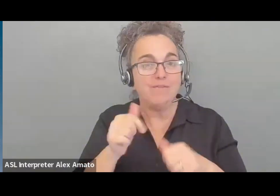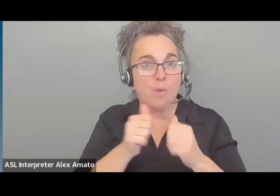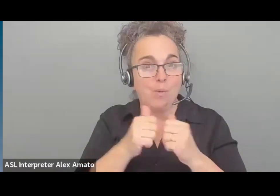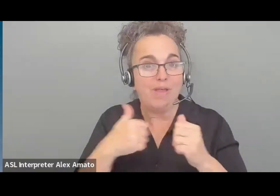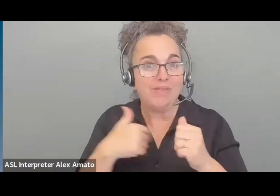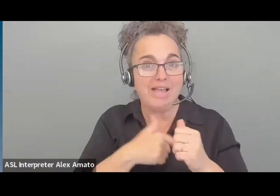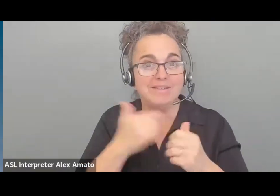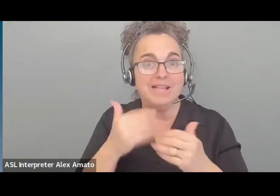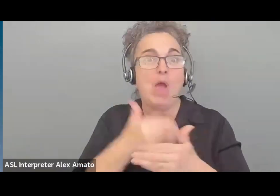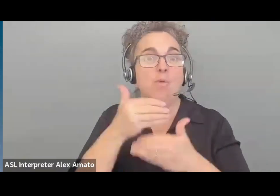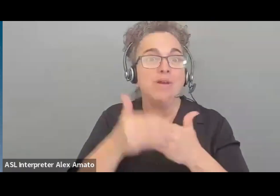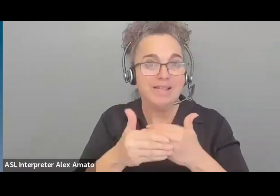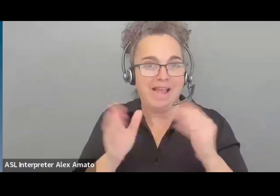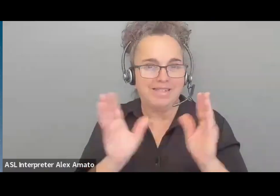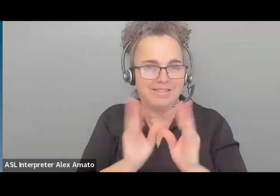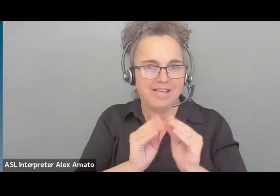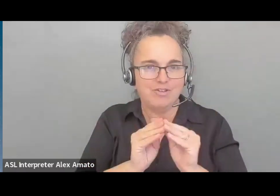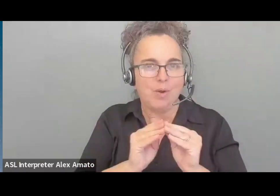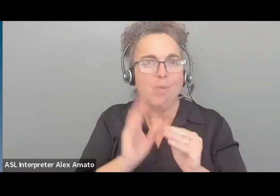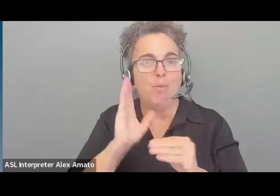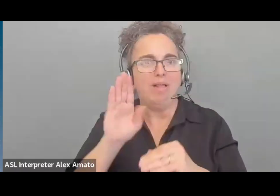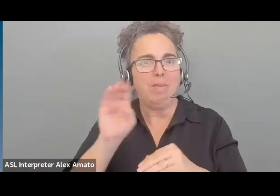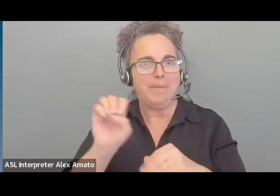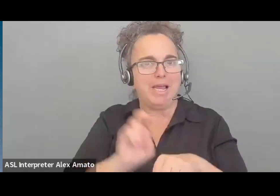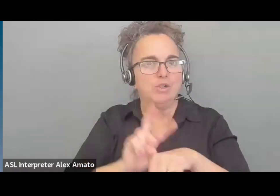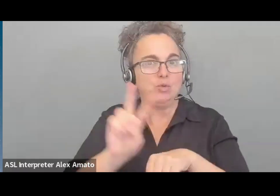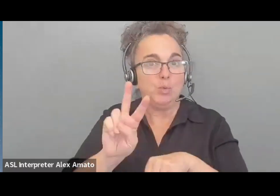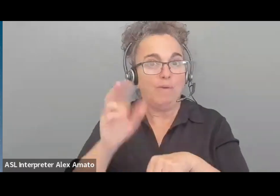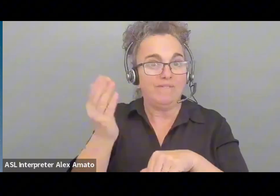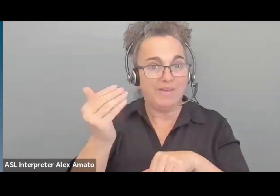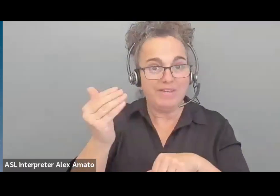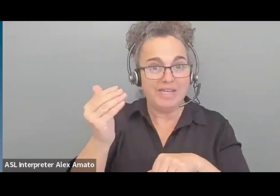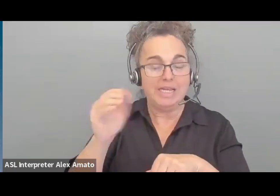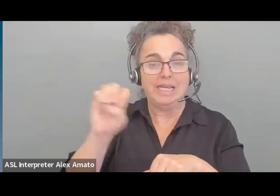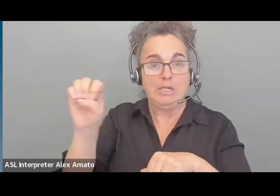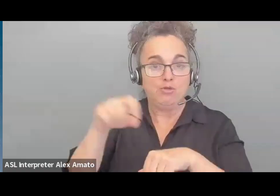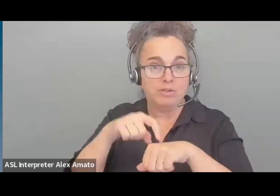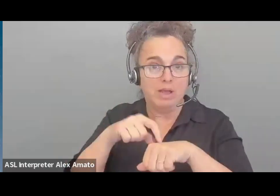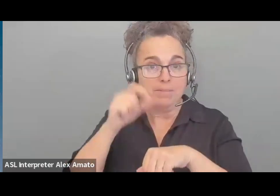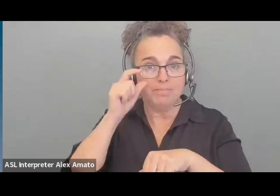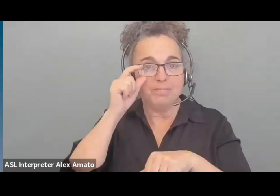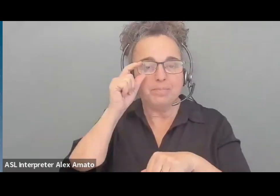Our next session will be at 2:15 PM Eastern, where we'll have